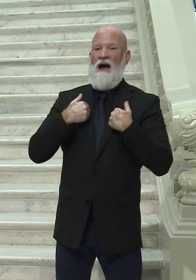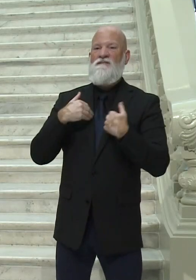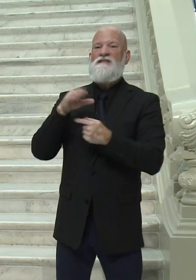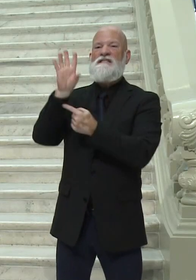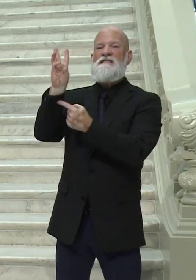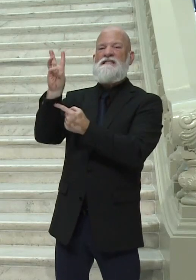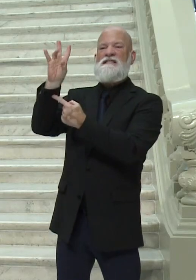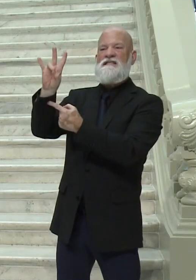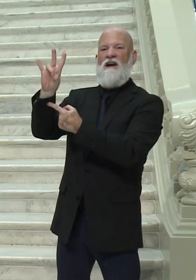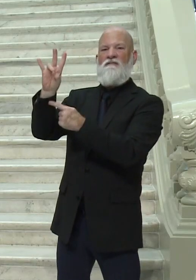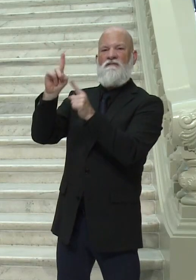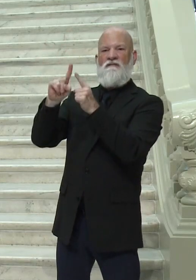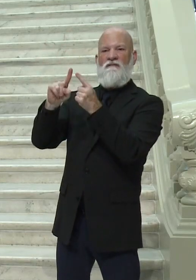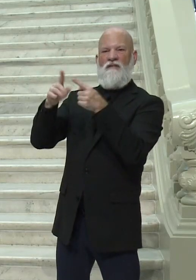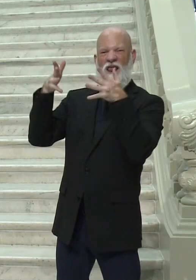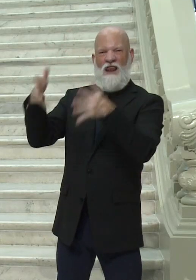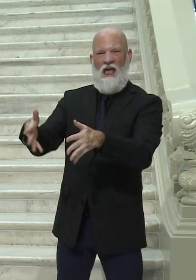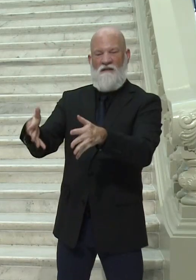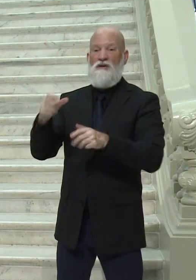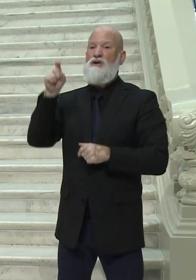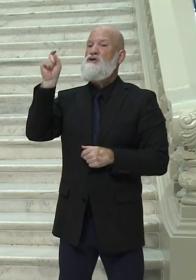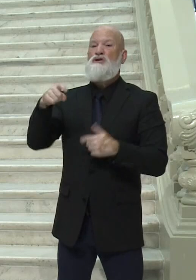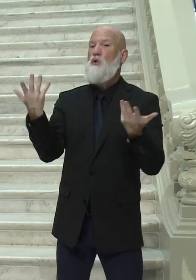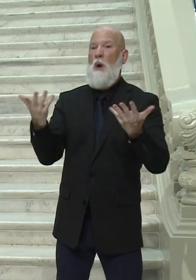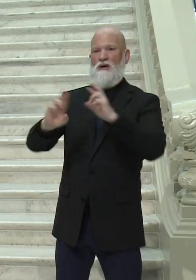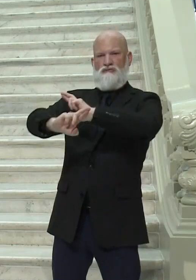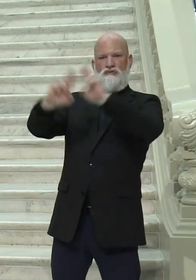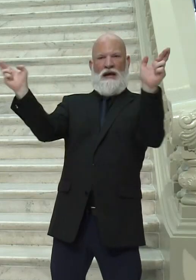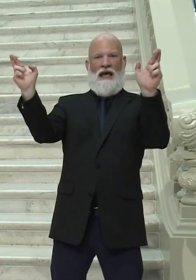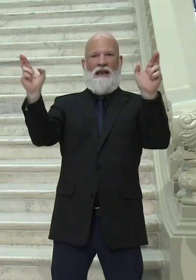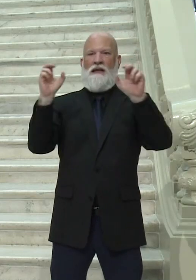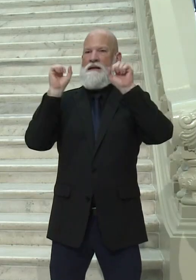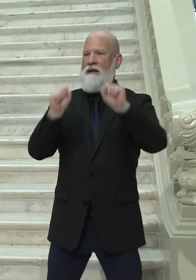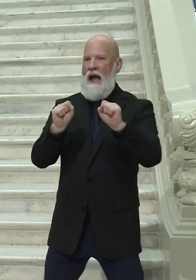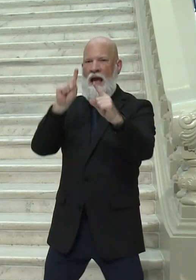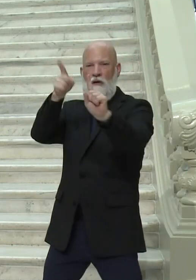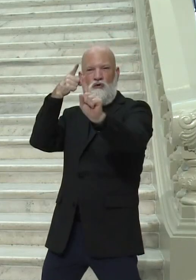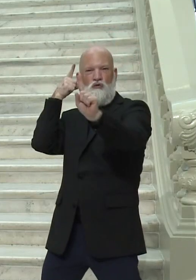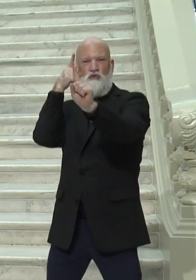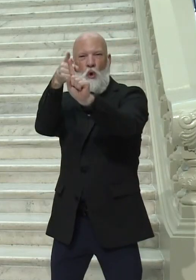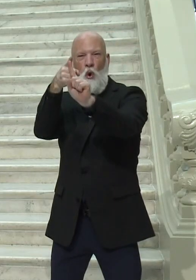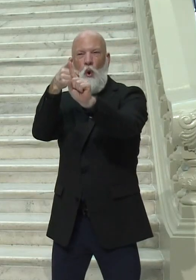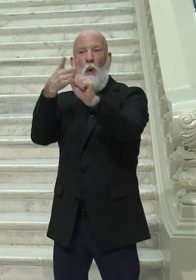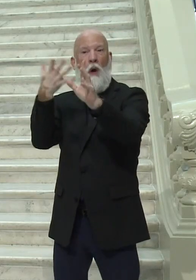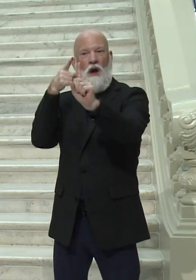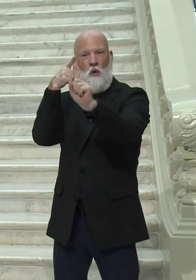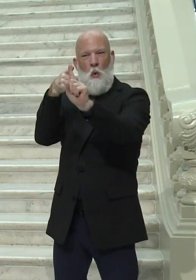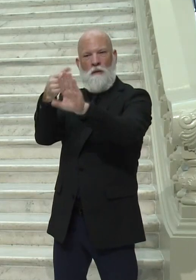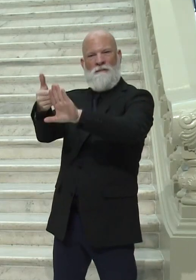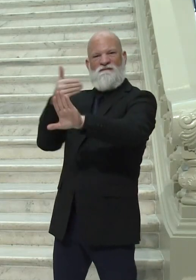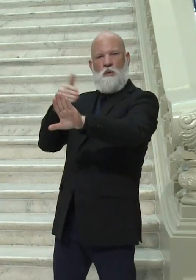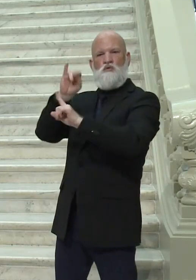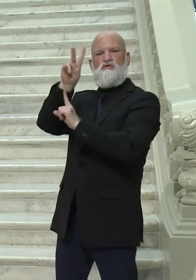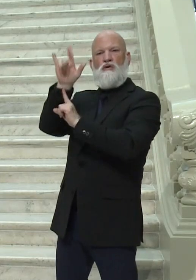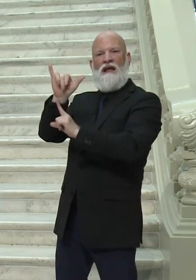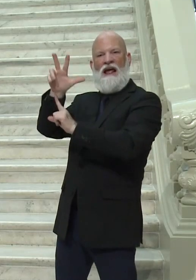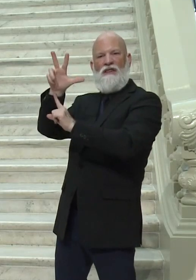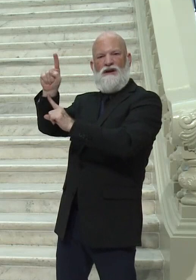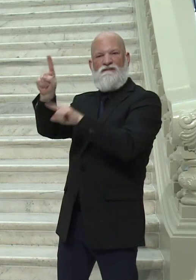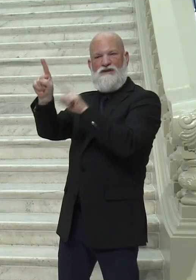OF THOSE, 358, 291 HAVE BEEN COMPLETED, WITH 67 OF THOSE, 358, 291 HAVE BEEN COMPLETED, WITH 67 REMAINING. COMPLETED, WITH 67 REMAINING. COMPLETED, WITH 67 REMAINING. WE COMPLETED, WITH 67 REMAINING. WE SHOULD COMPLETED, WITH 67 REMAINING. WE SHOULD BE COMPLETED, WITH 67 REMAINING. WE SHOULD BE ON COMPLETED, WITH 67 REMAINING. WE SHOULD BE ON TARGET COMPLETED, WITH 67 REMAINING. WE SHOULD BE ON TARGET TO COMPLETED, WITH 67 REMAINING. WE SHOULD BE ON TARGET TO MEET WE SHOULD BE ON TARGET TO MEET WE SHOULD BE ON TARGET TO MEET THAT WE SHOULD BE ON TARGET TO MEET THAT JULY WE SHOULD BE ON TARGET TO MEET THAT JULY 31st